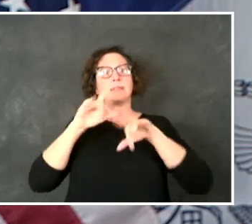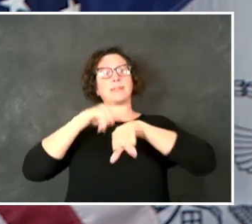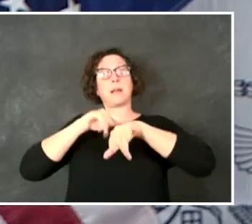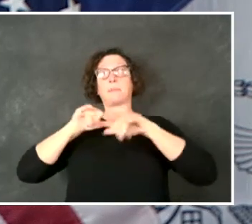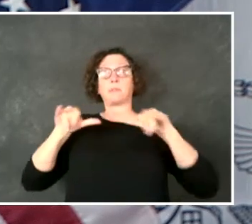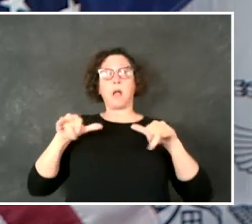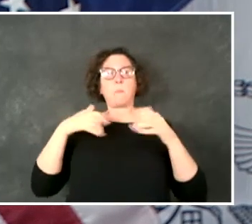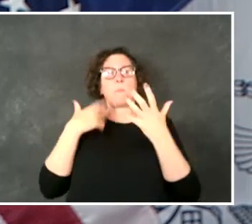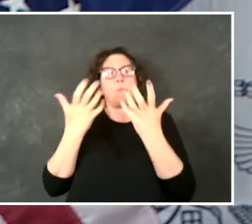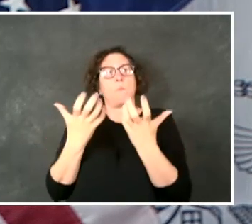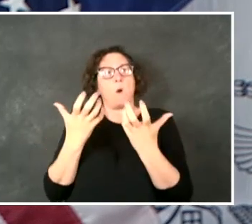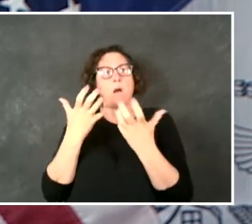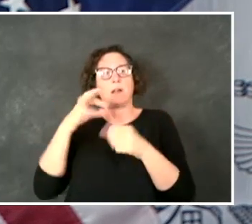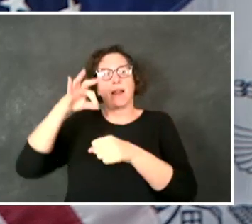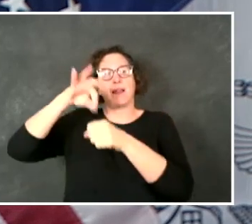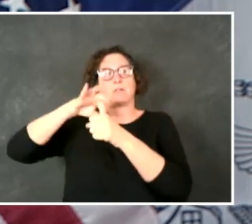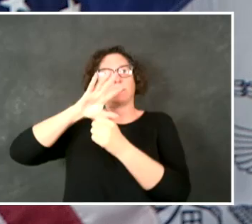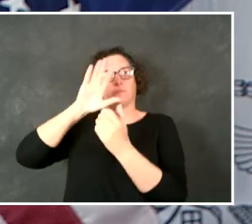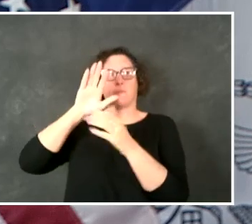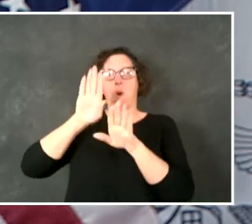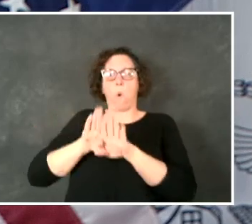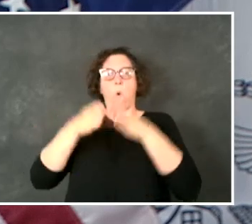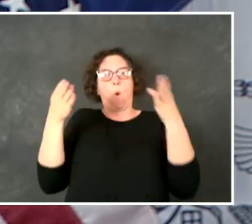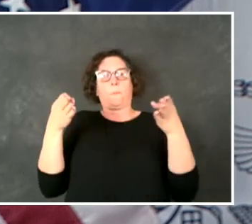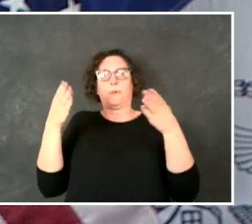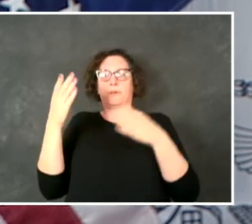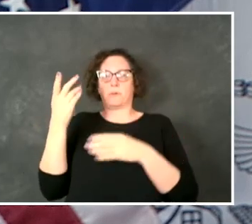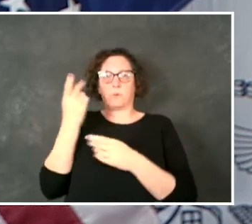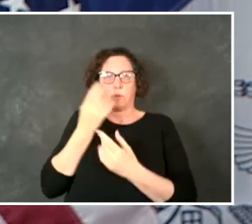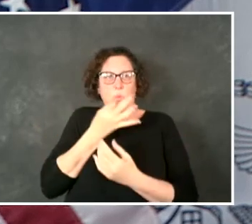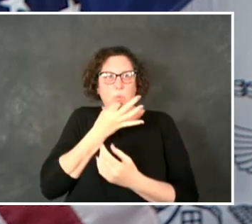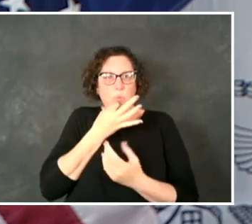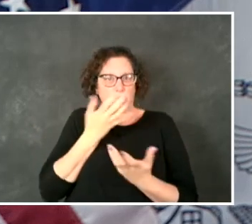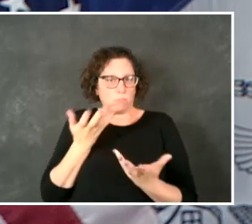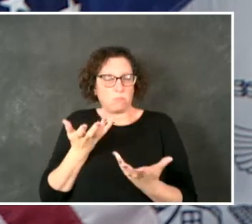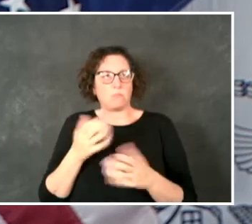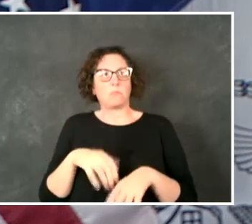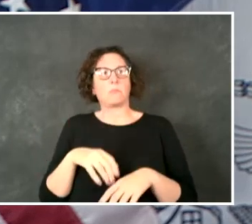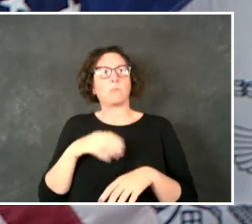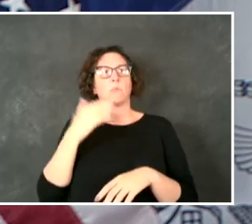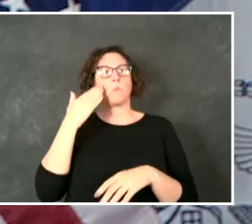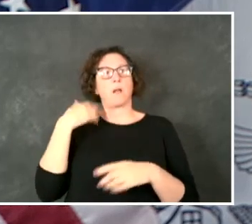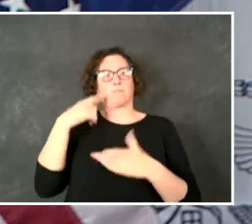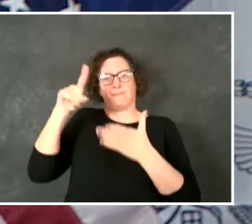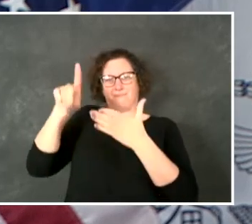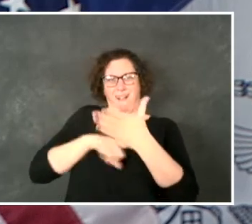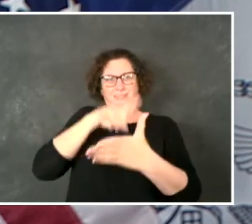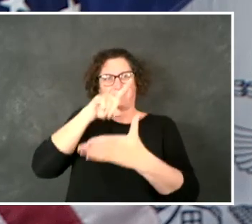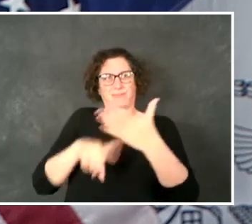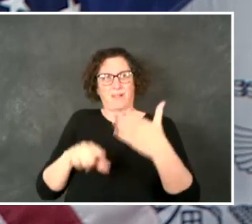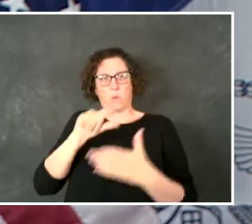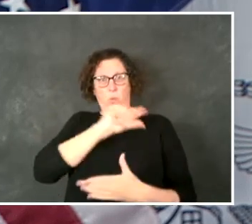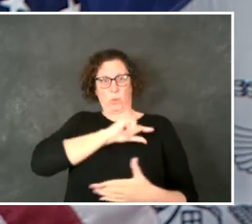WEEK, REACTION TO THAT KEEPING